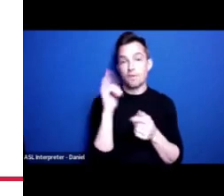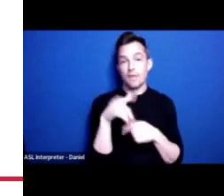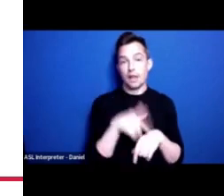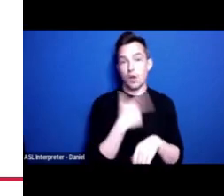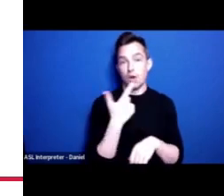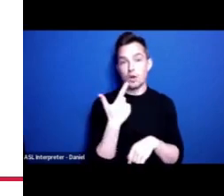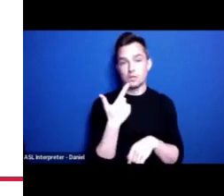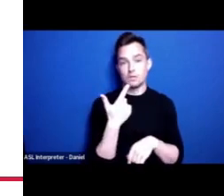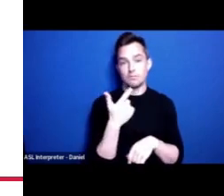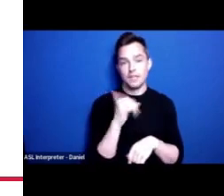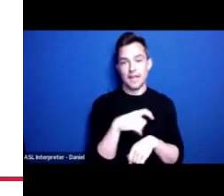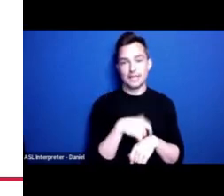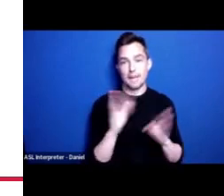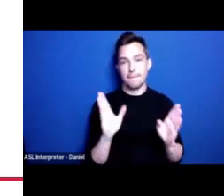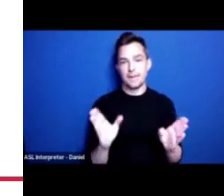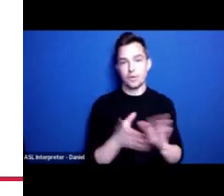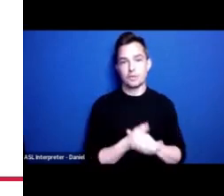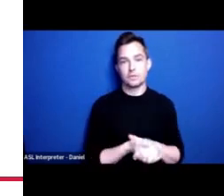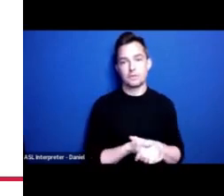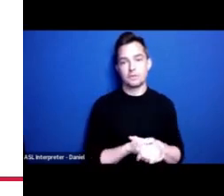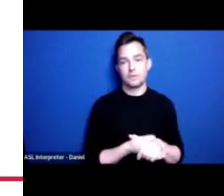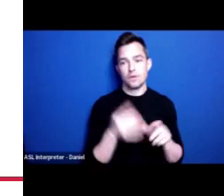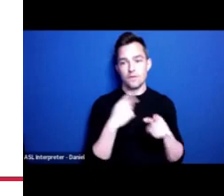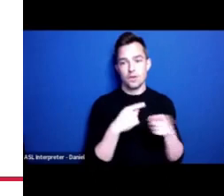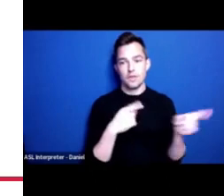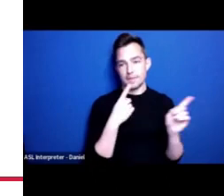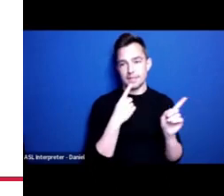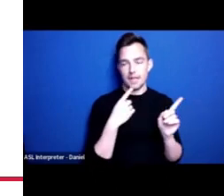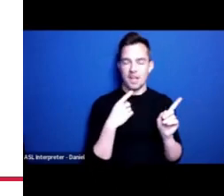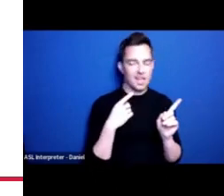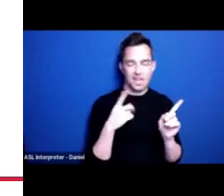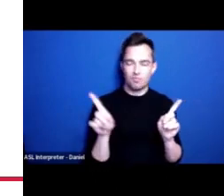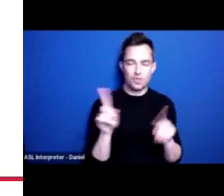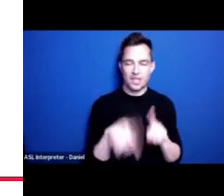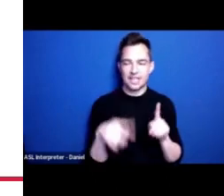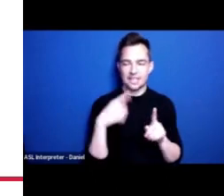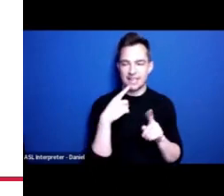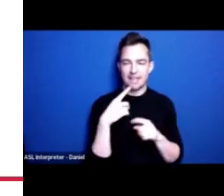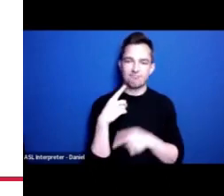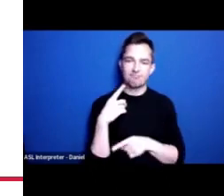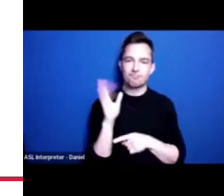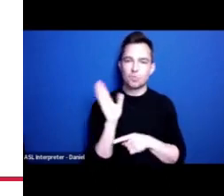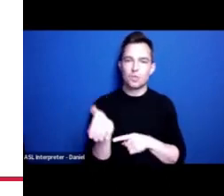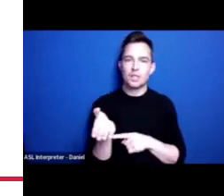that for that time period, for them to just say, we can't say Is he going to recover? Is he